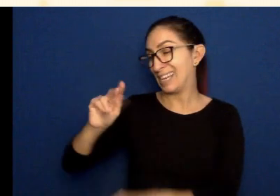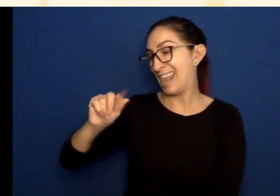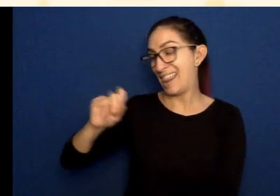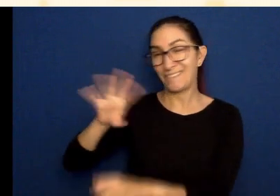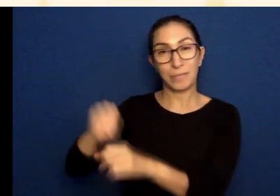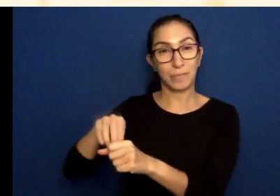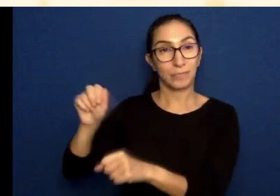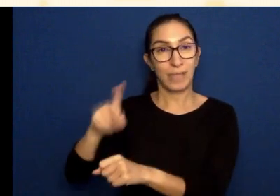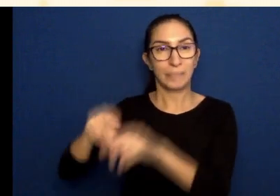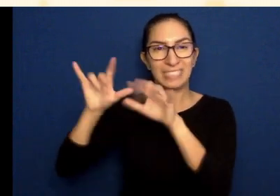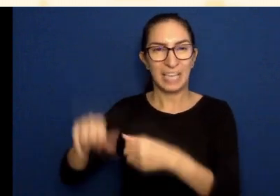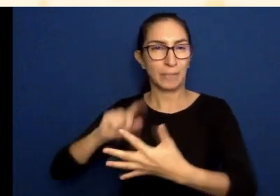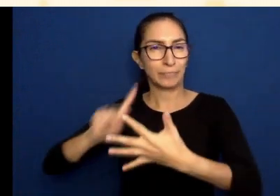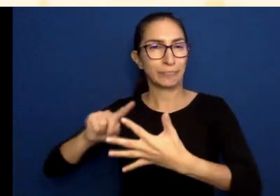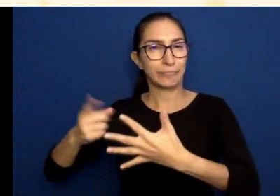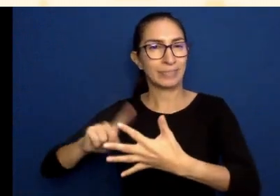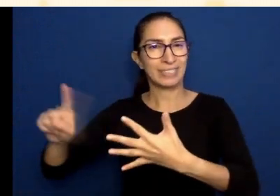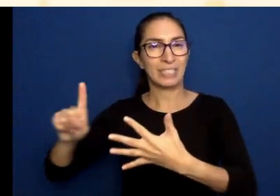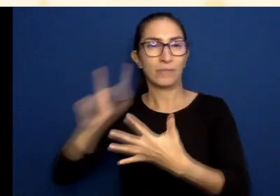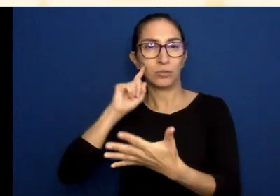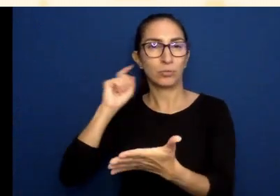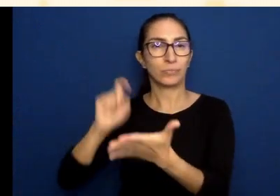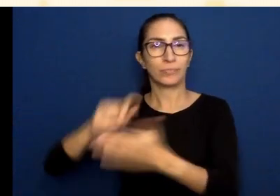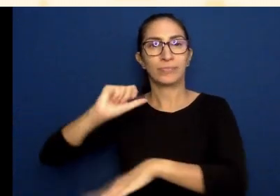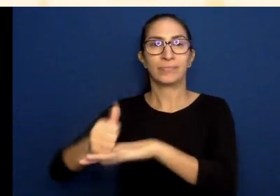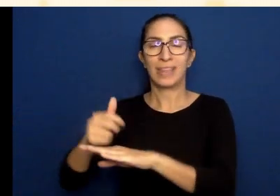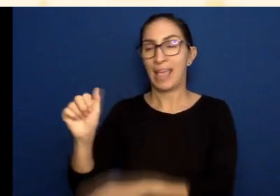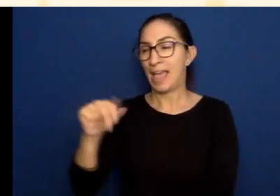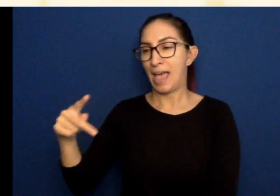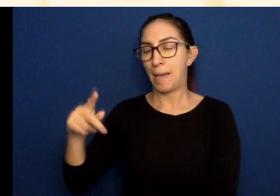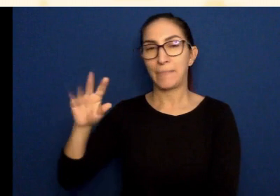and step five, test mobile assistive technology and feature support.